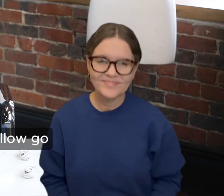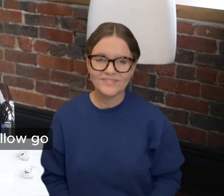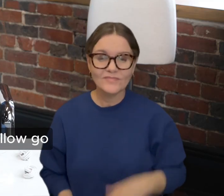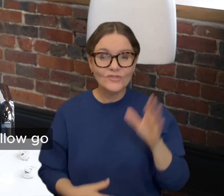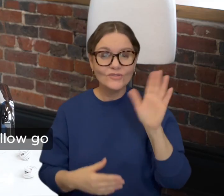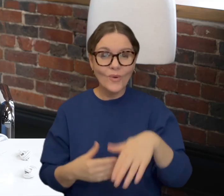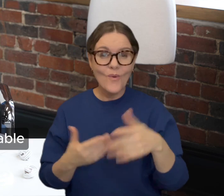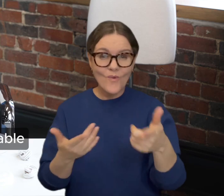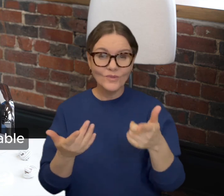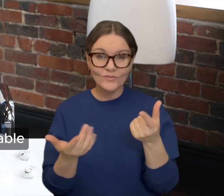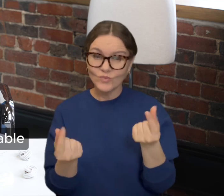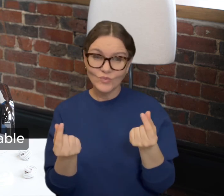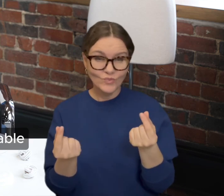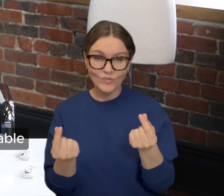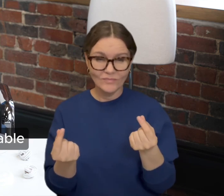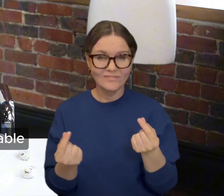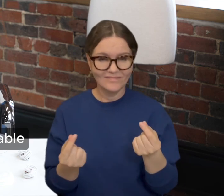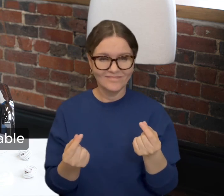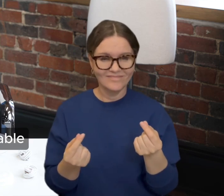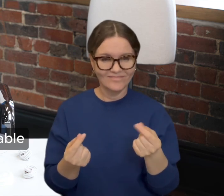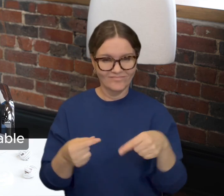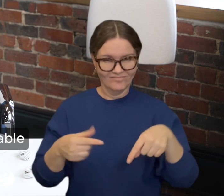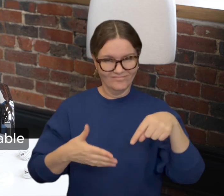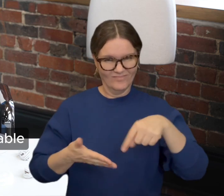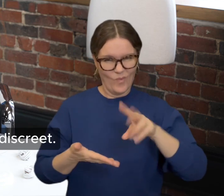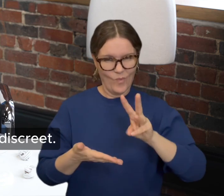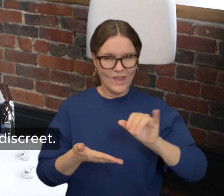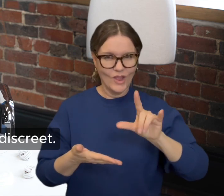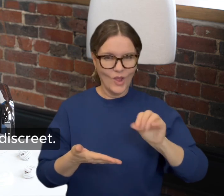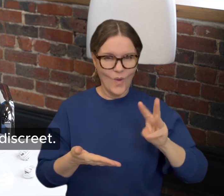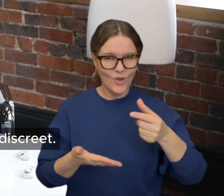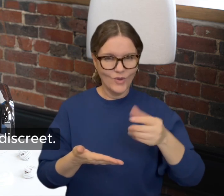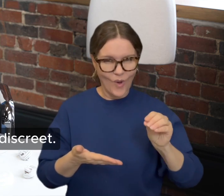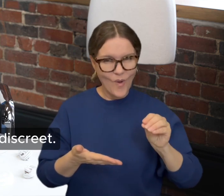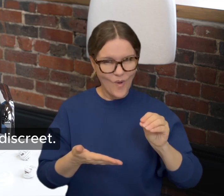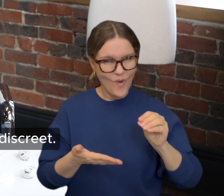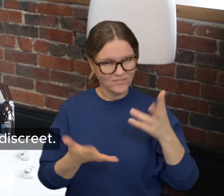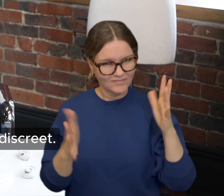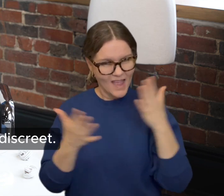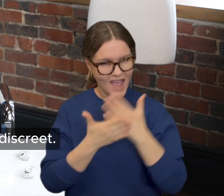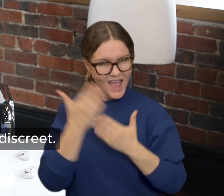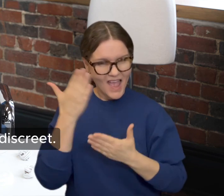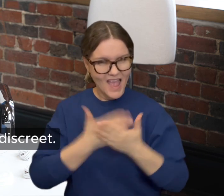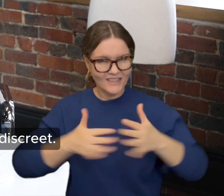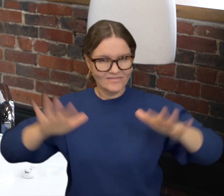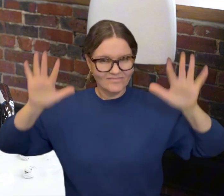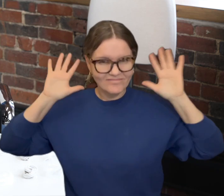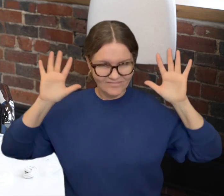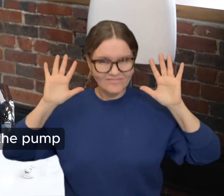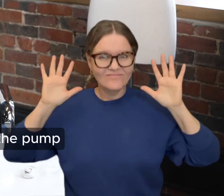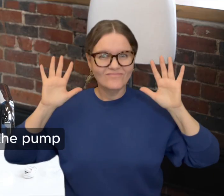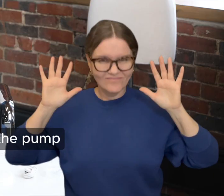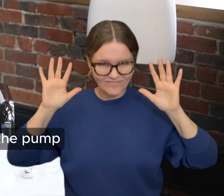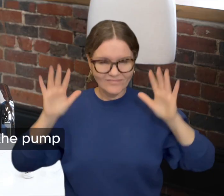Go include that it is fully wearable making it hands-free and more discreet it also has the